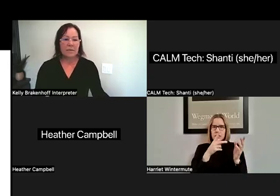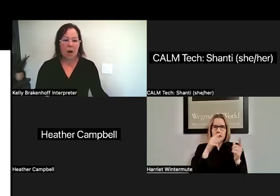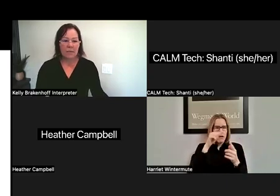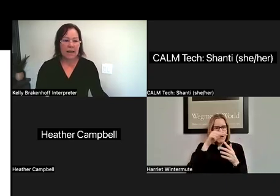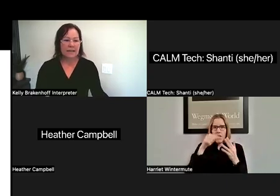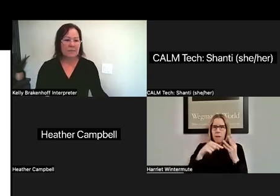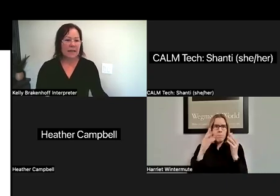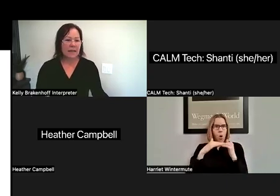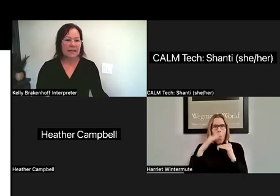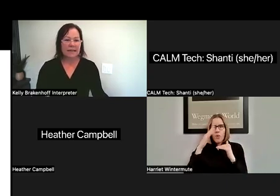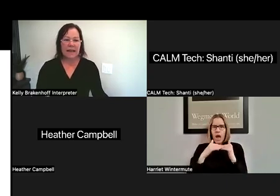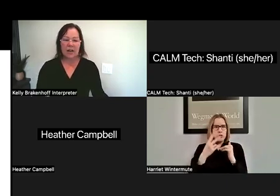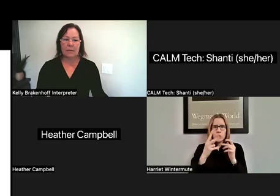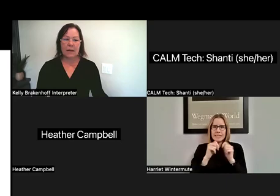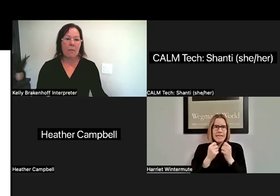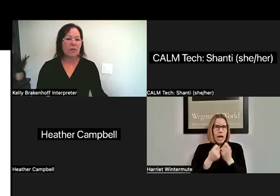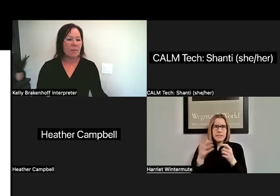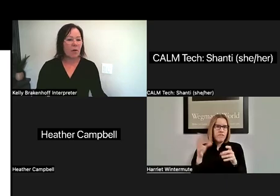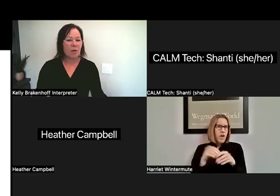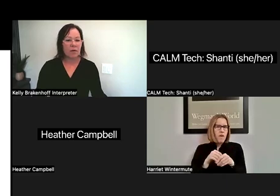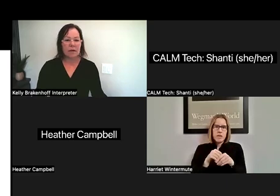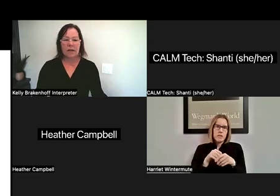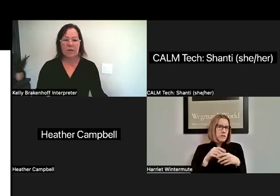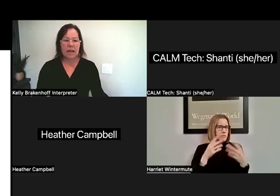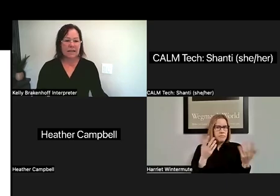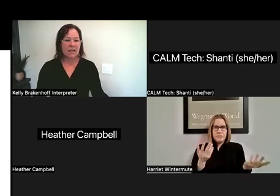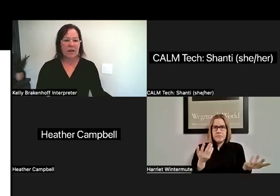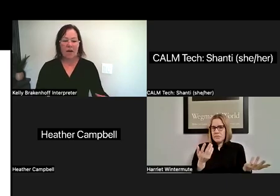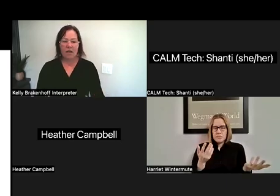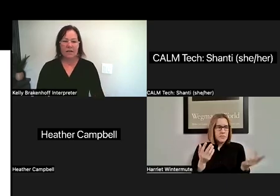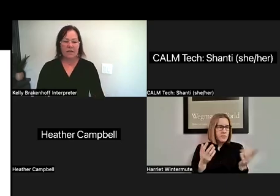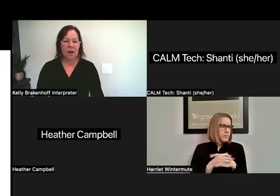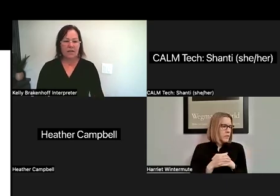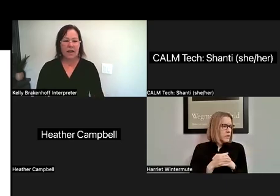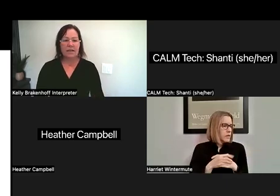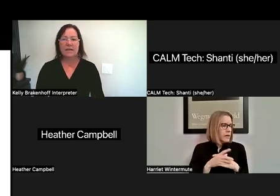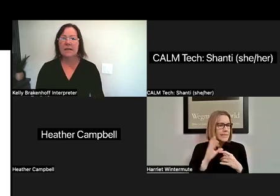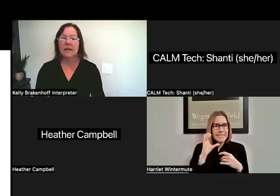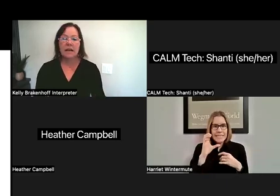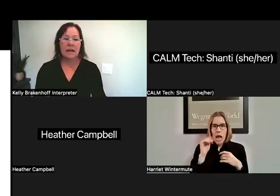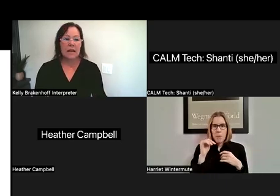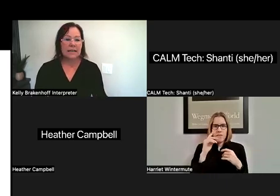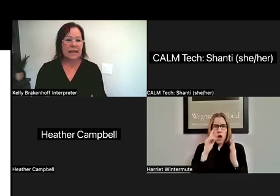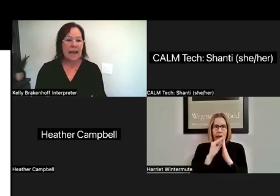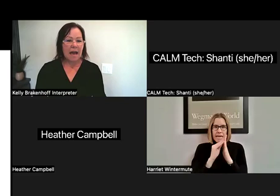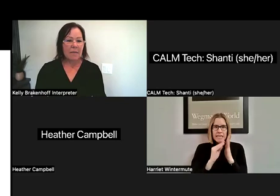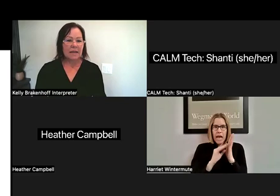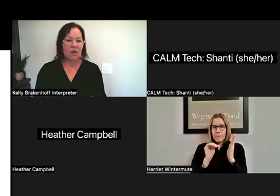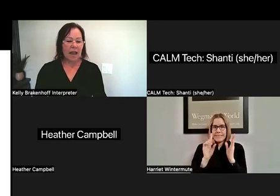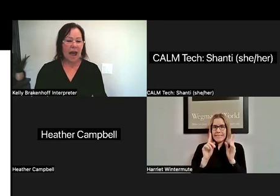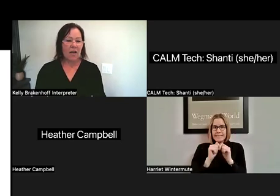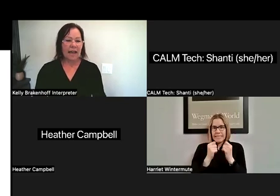Department it could be multiple units are involved in the project. CM is for cataloging